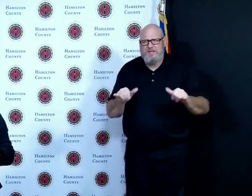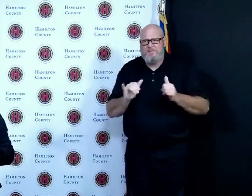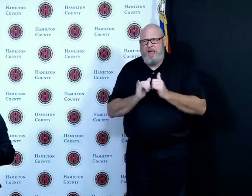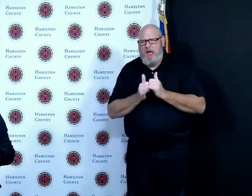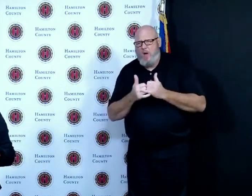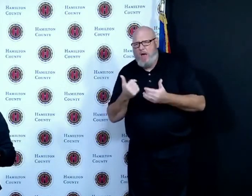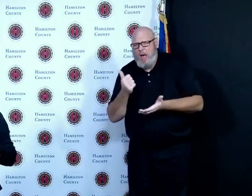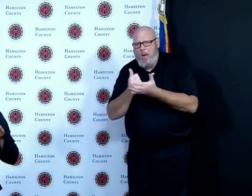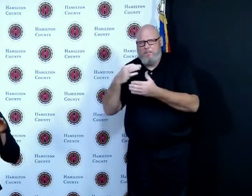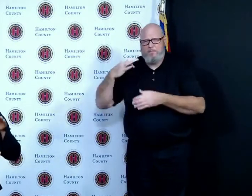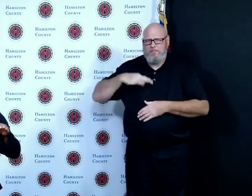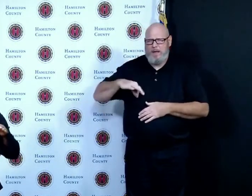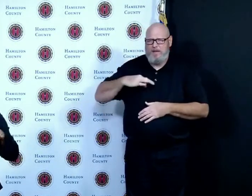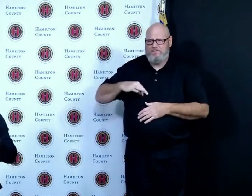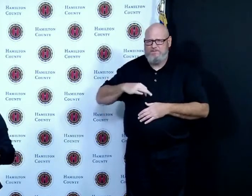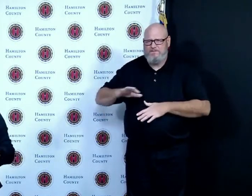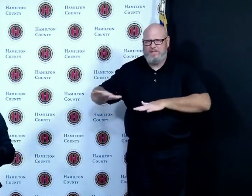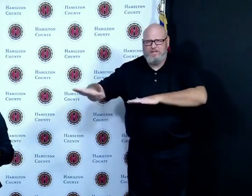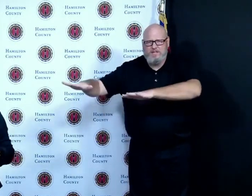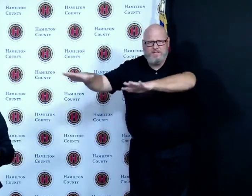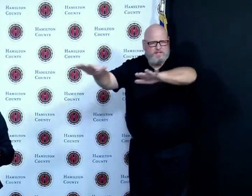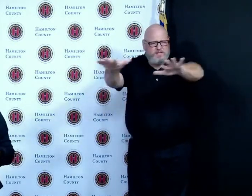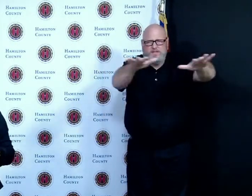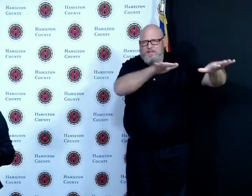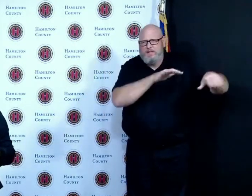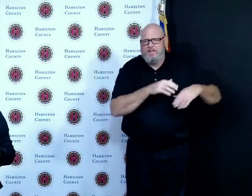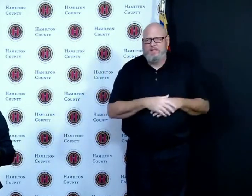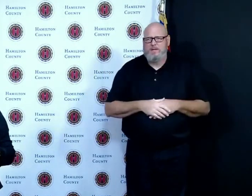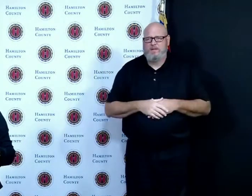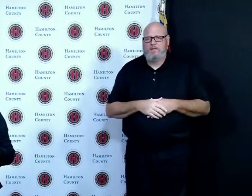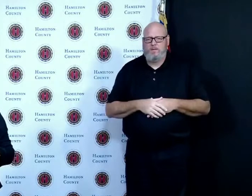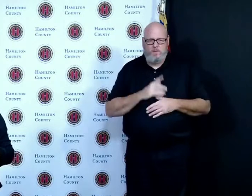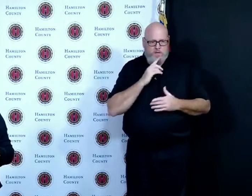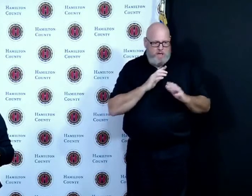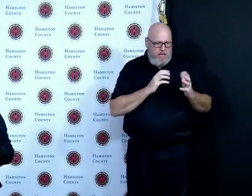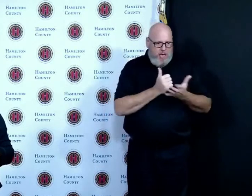be creative this Super Bowl holiday luckily most of us watch the Super Bowl on TV so we